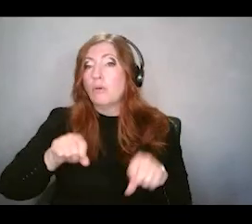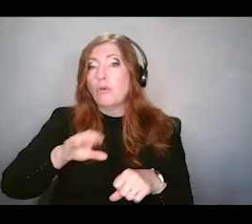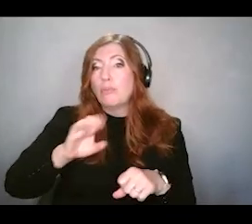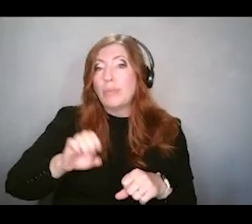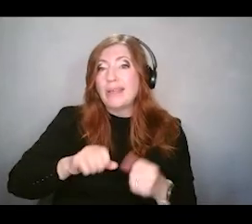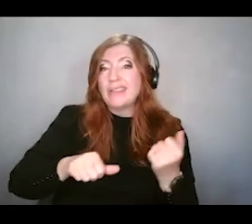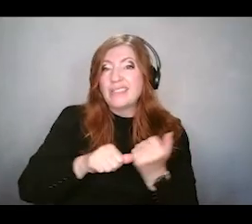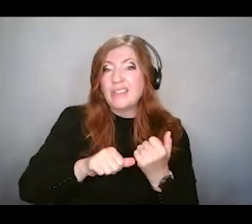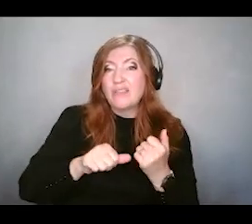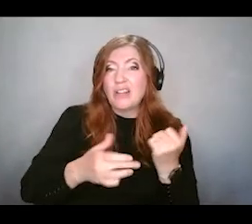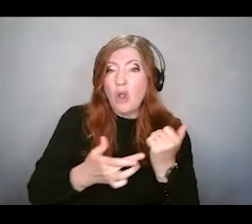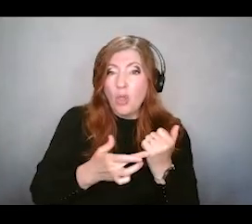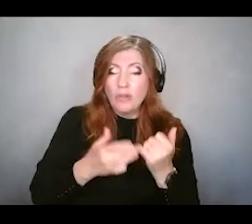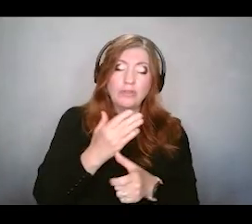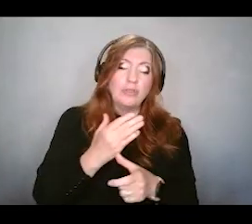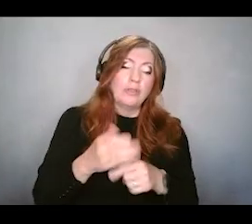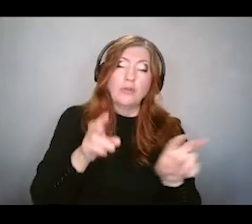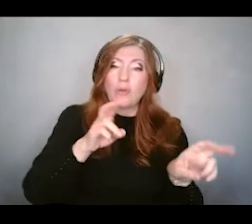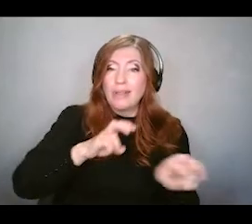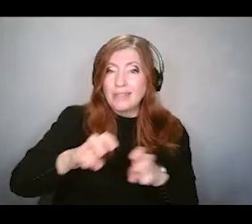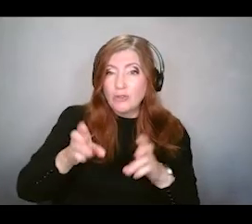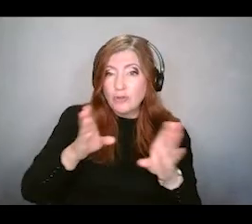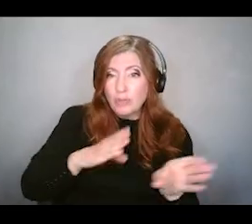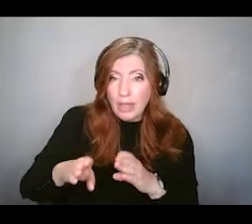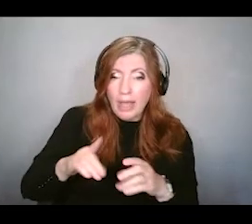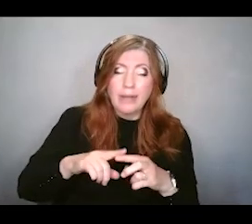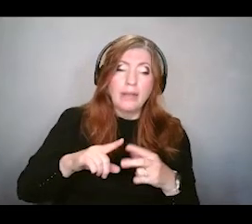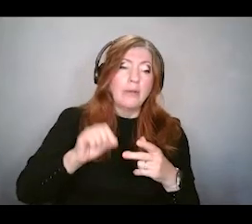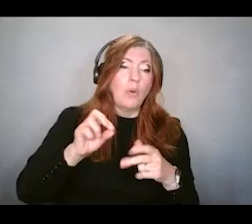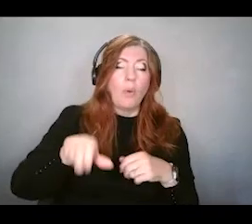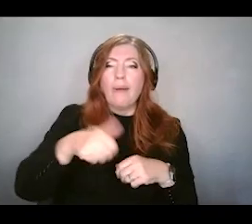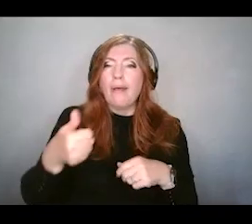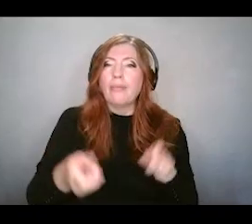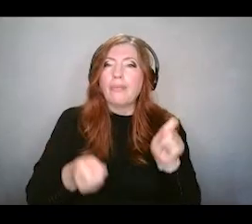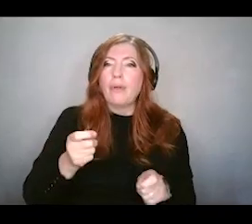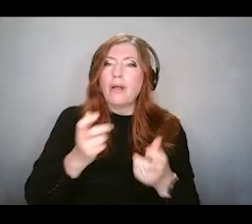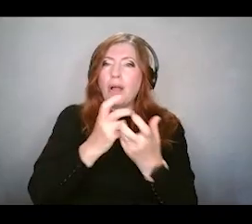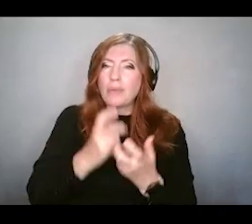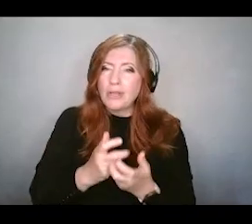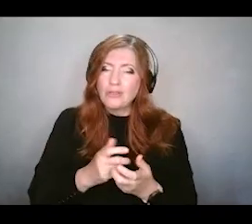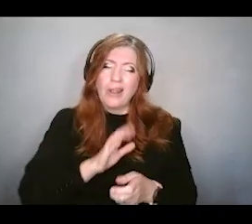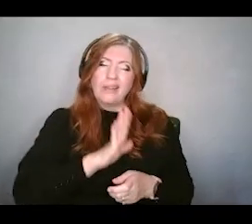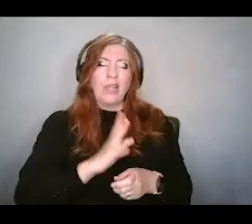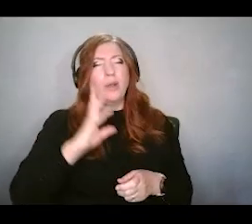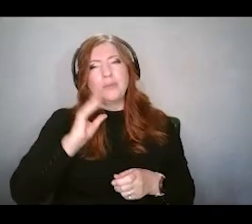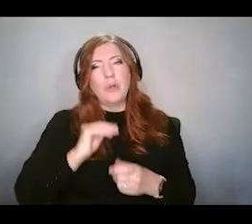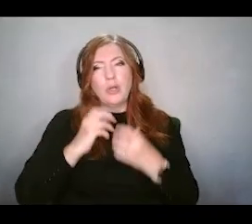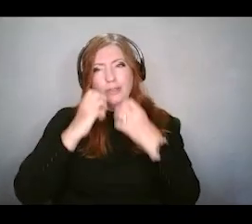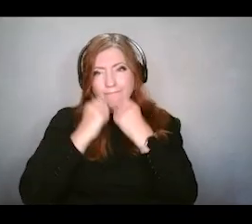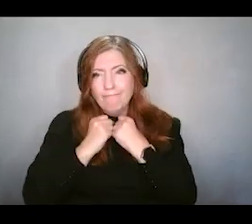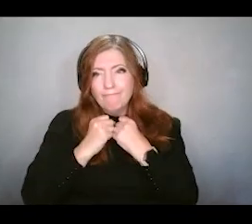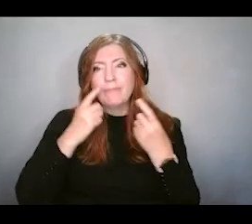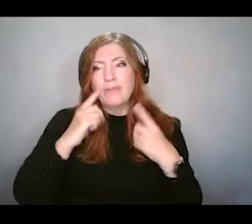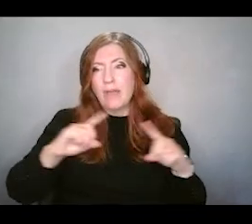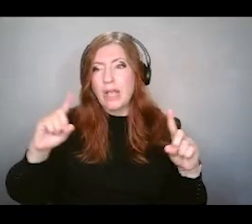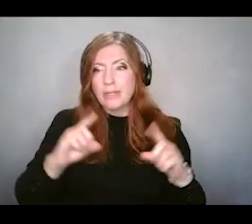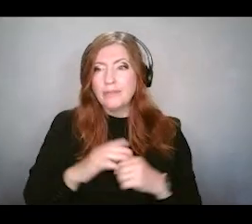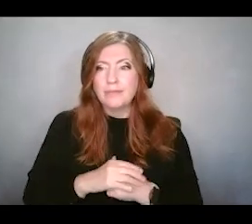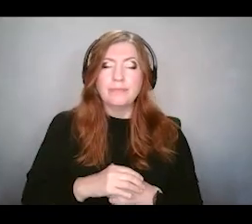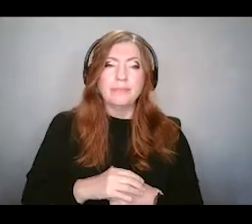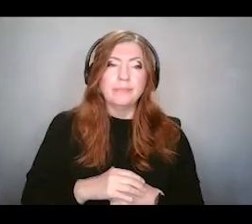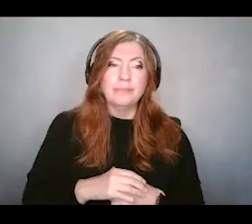planning, or other accommodations – making the experience more meaningful and effective.